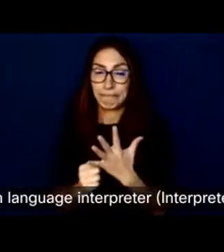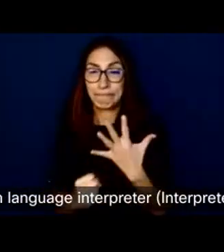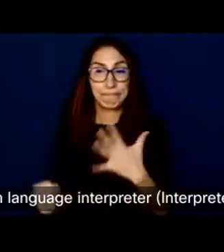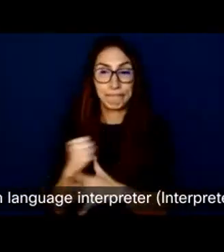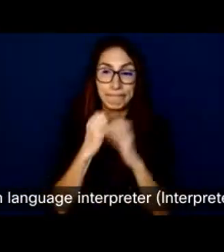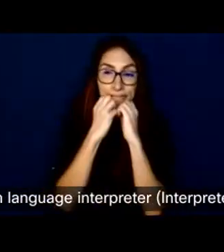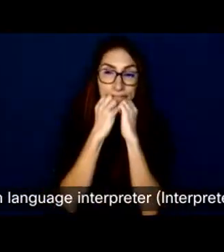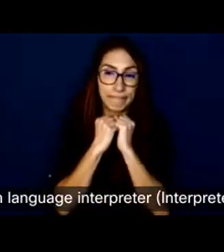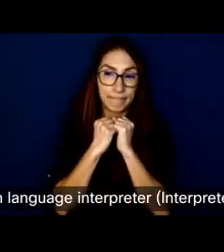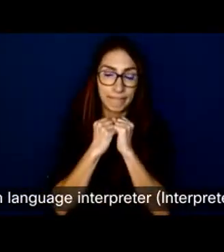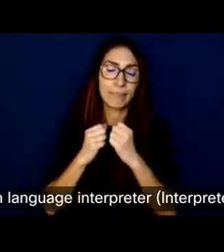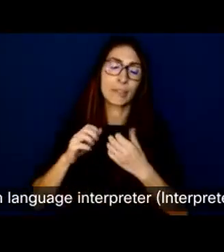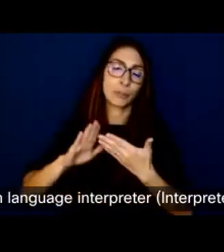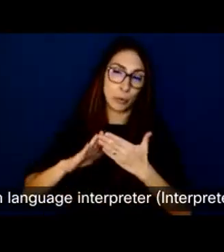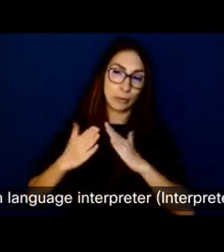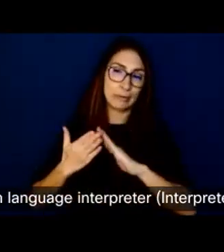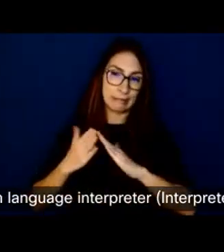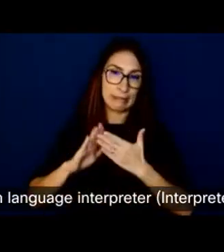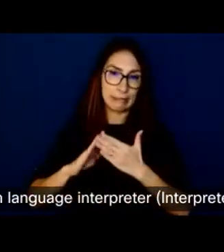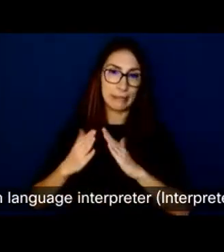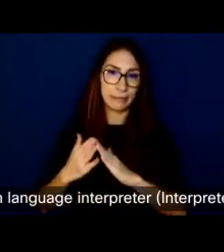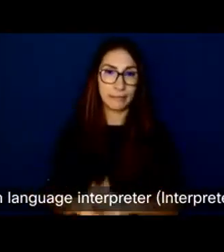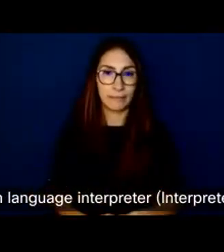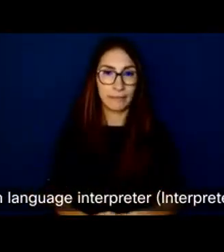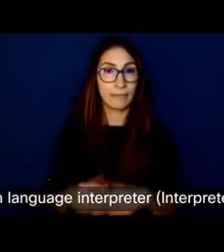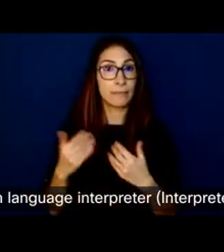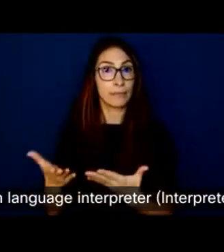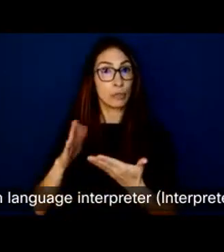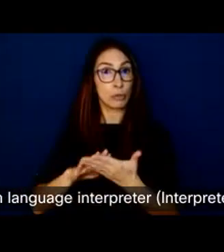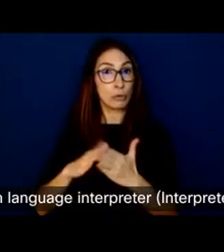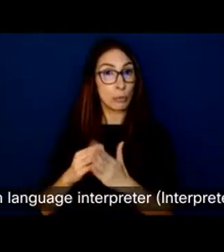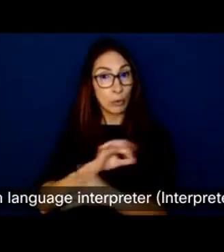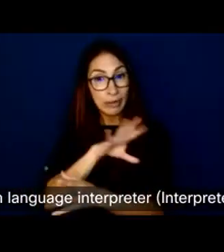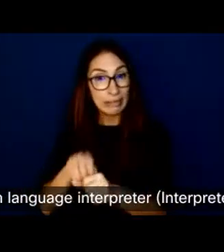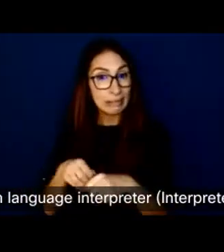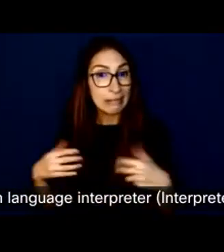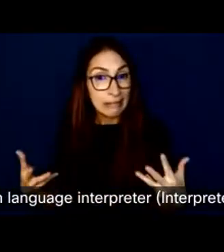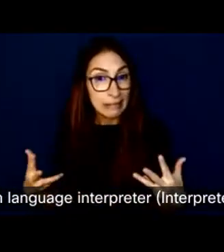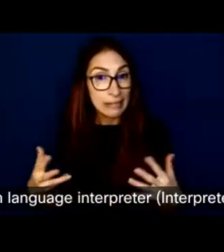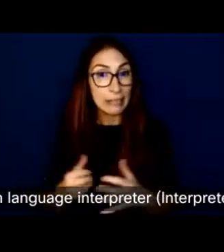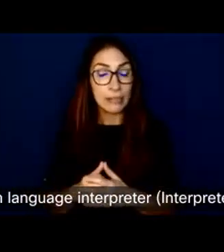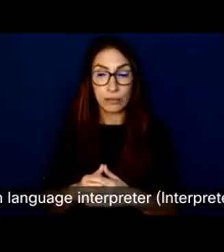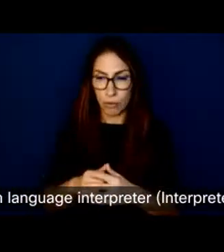of the people that we live with and that are in our